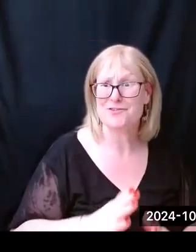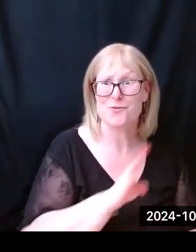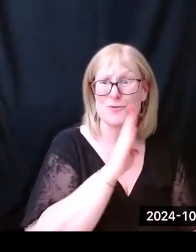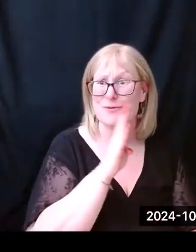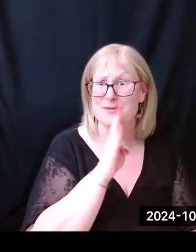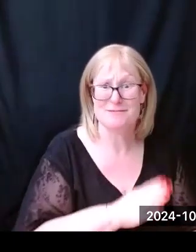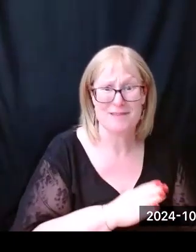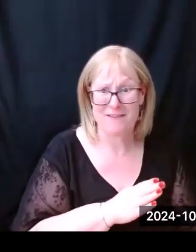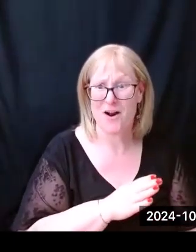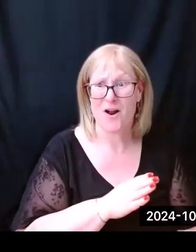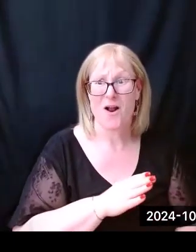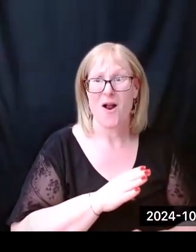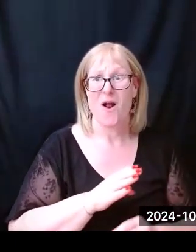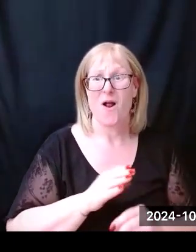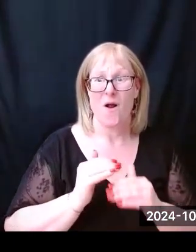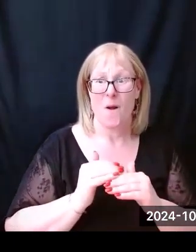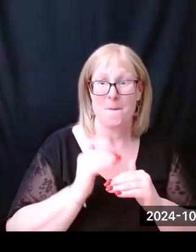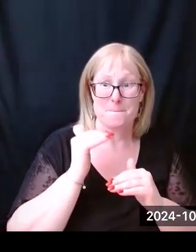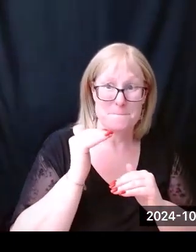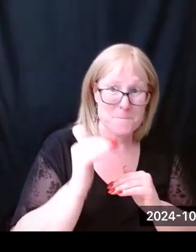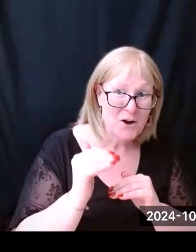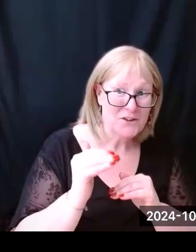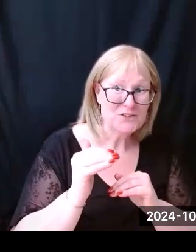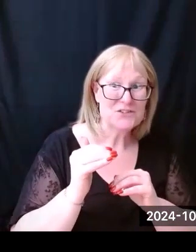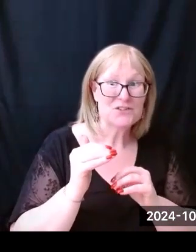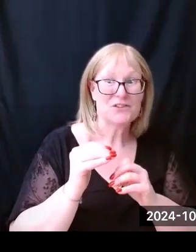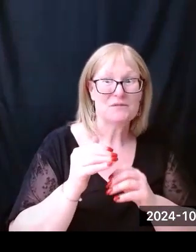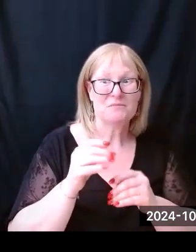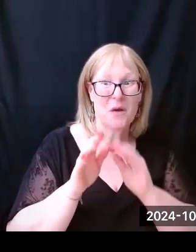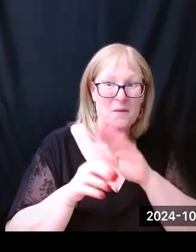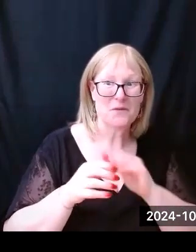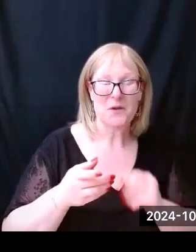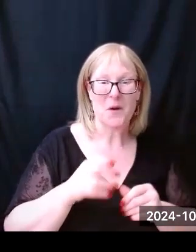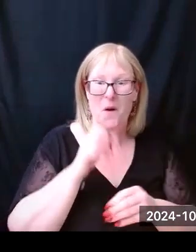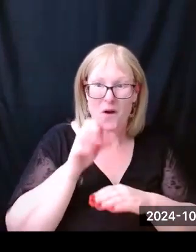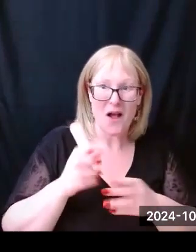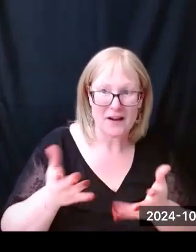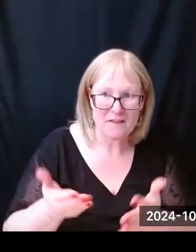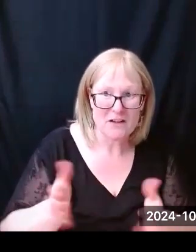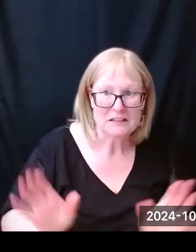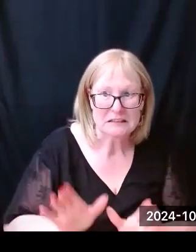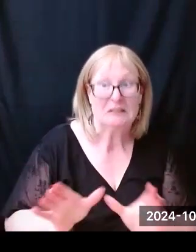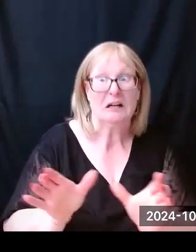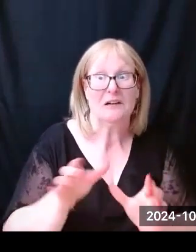past their zone of proximal development into the anxiety zone, like feel free to like say hi,